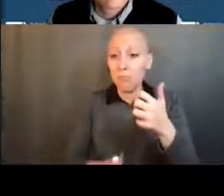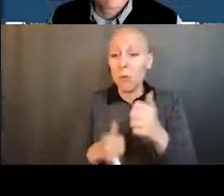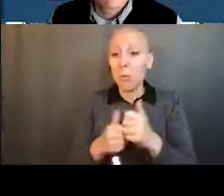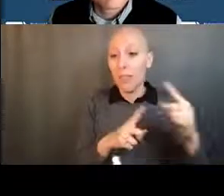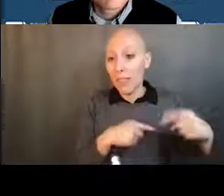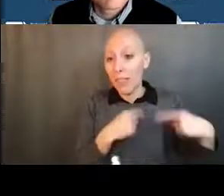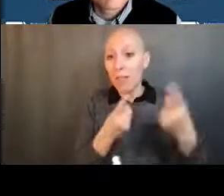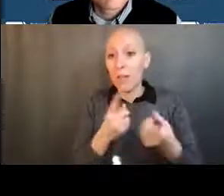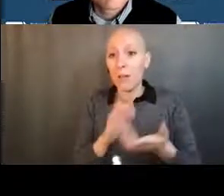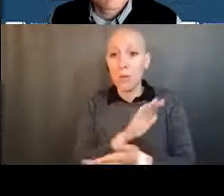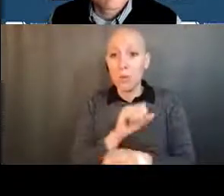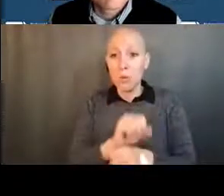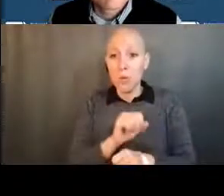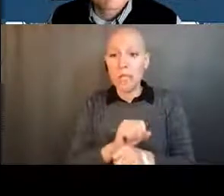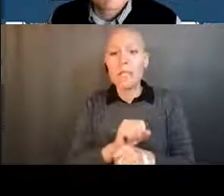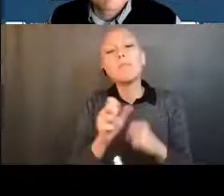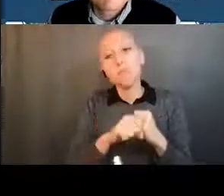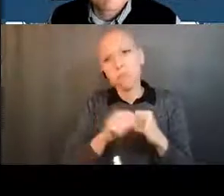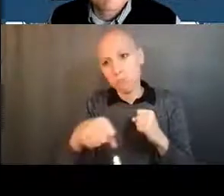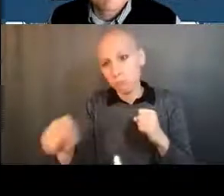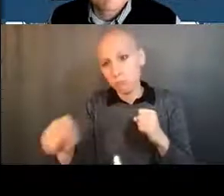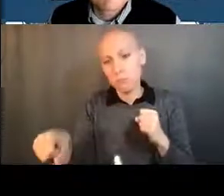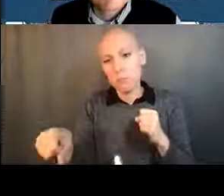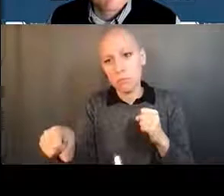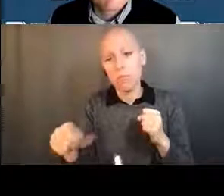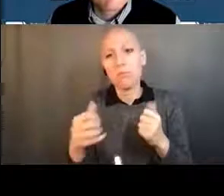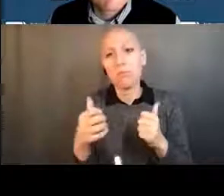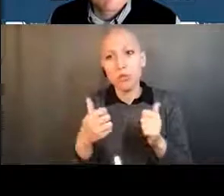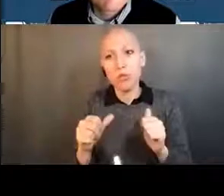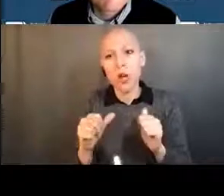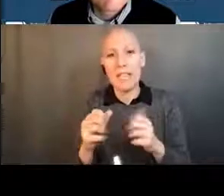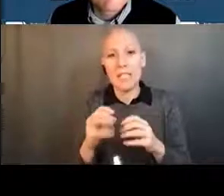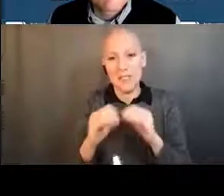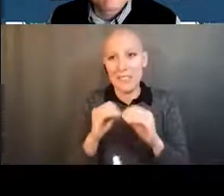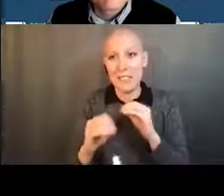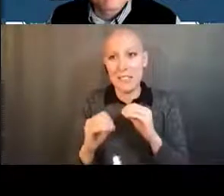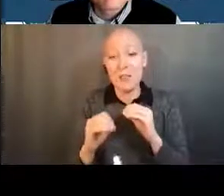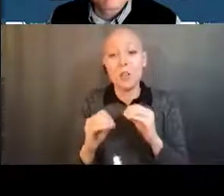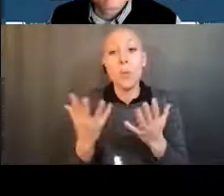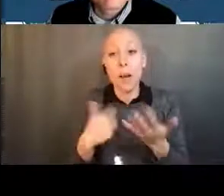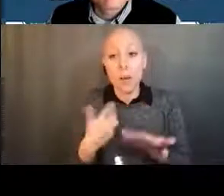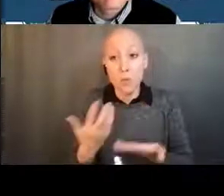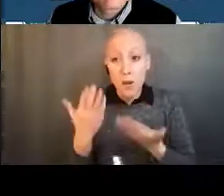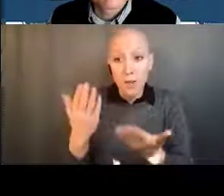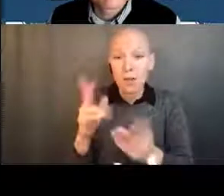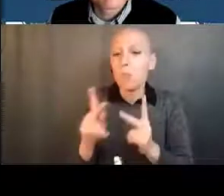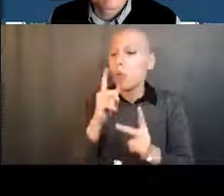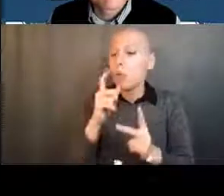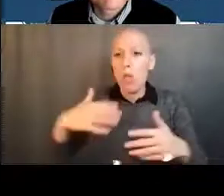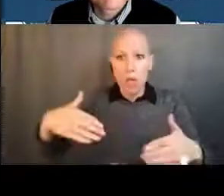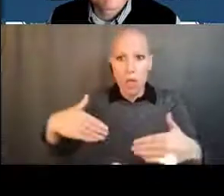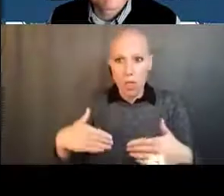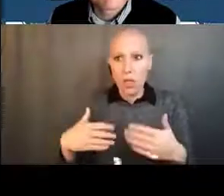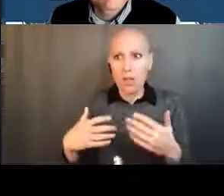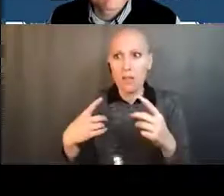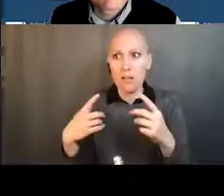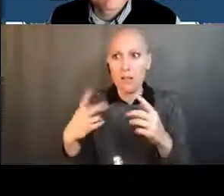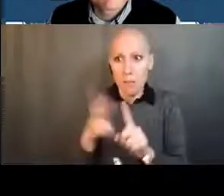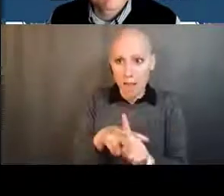So what I like to recommend to people who haven't applied before, think about what your end goal is and what you're going to have to use at the end